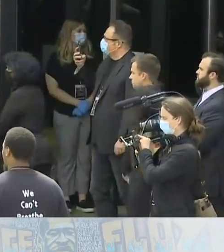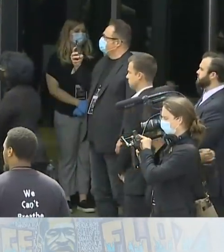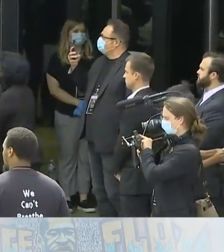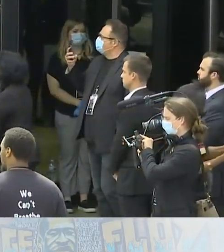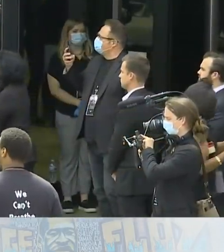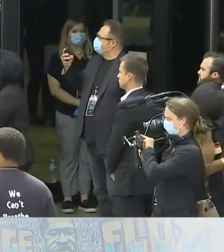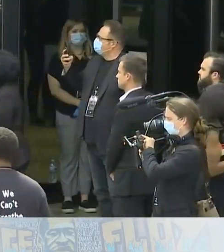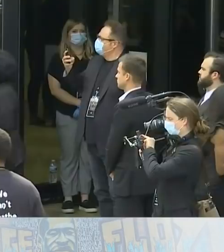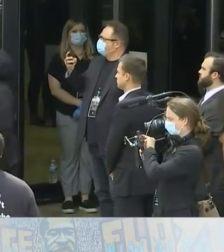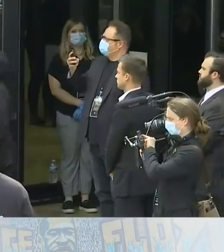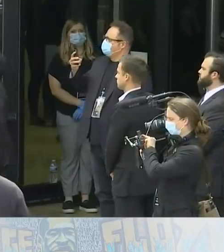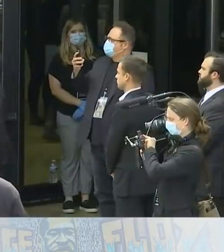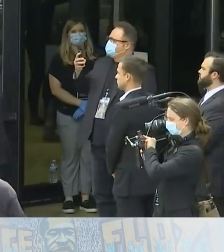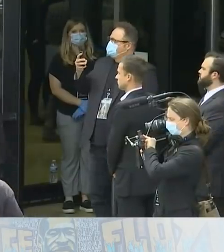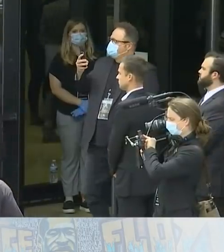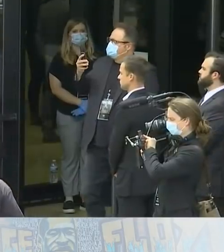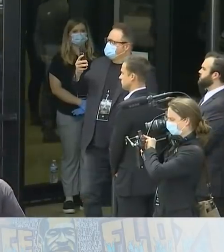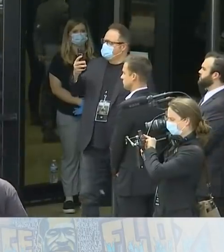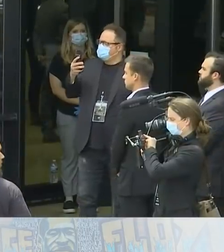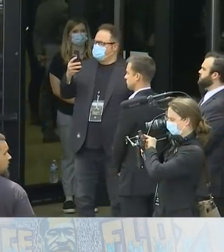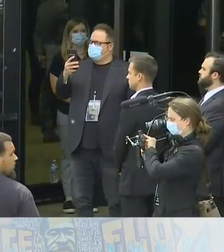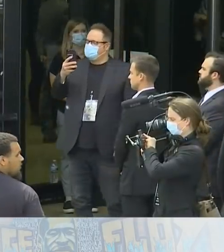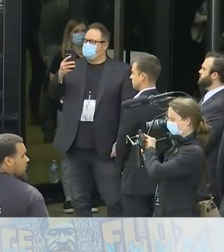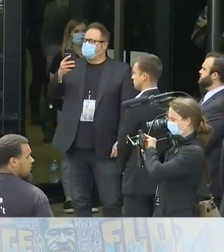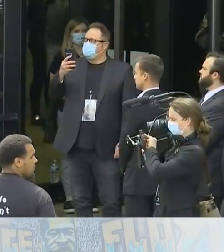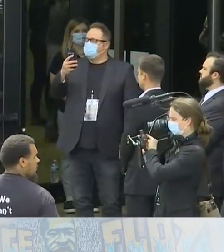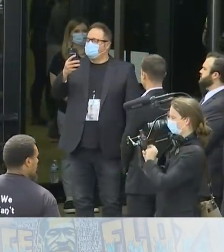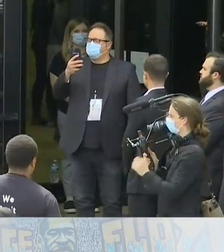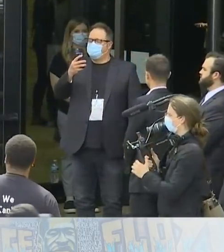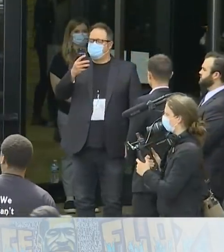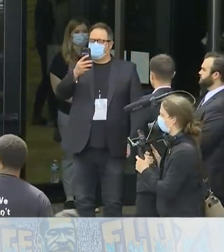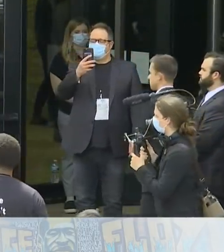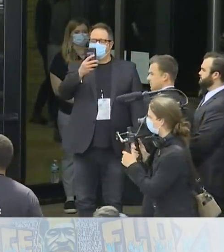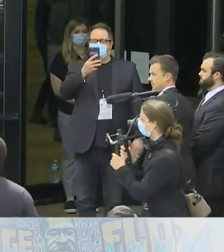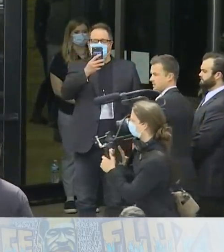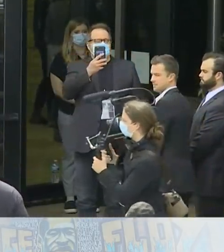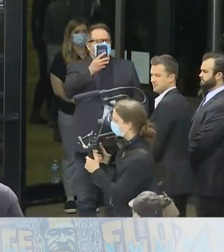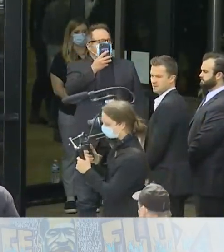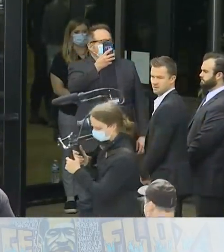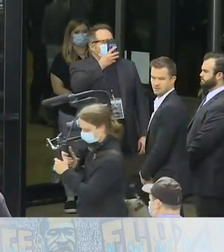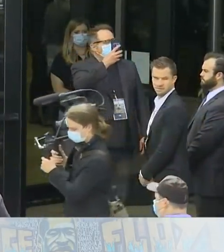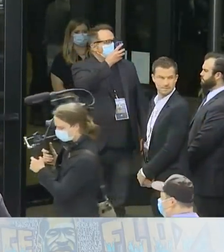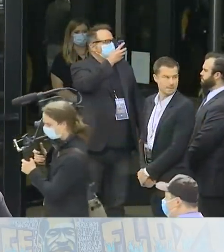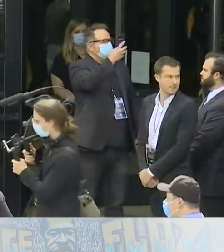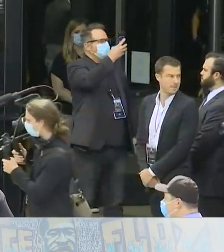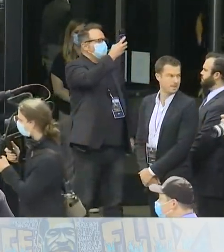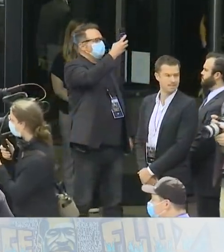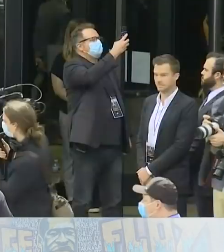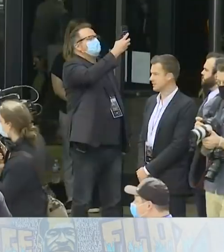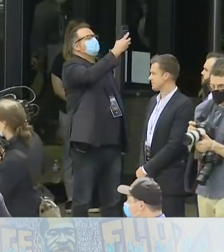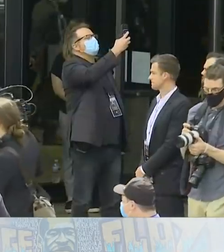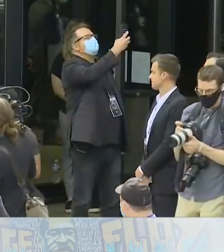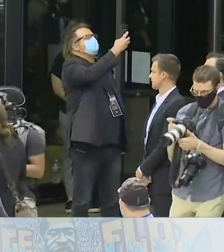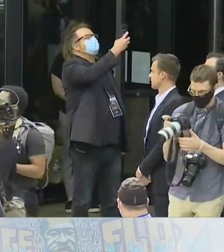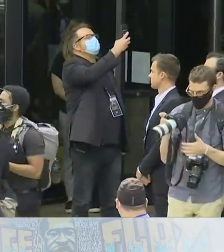CROWD GATHERED THAT STOOD THERE FOR THE ENTIRE TWO HOURS. THE SERVICE WAS OF COURSE A